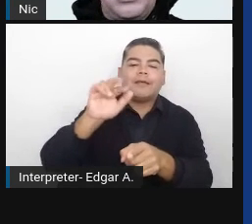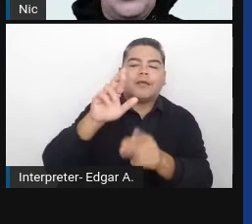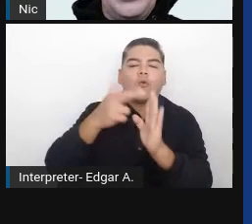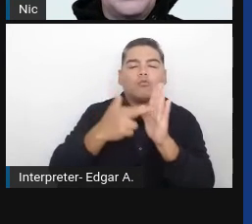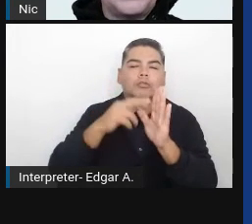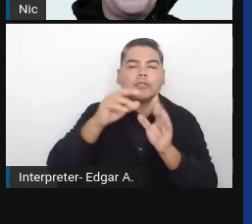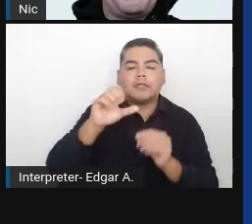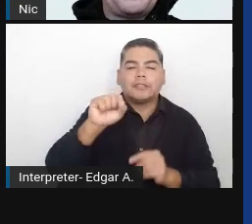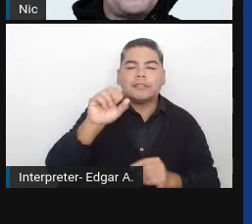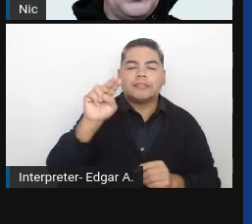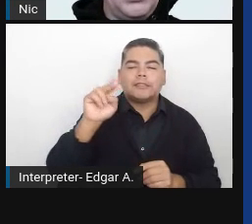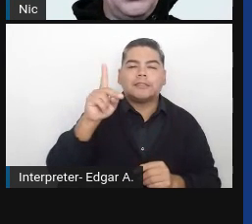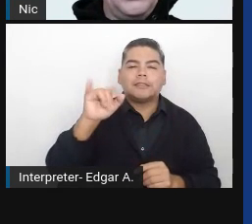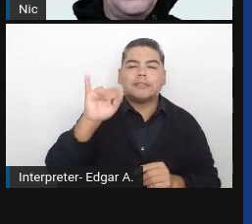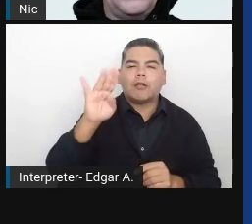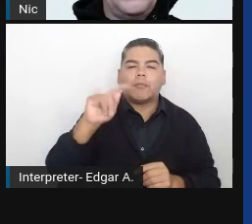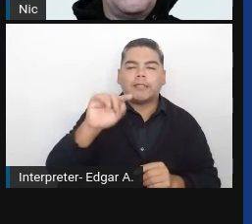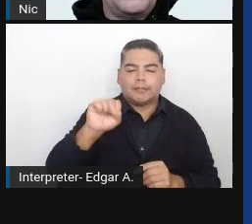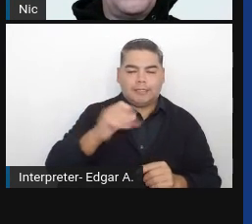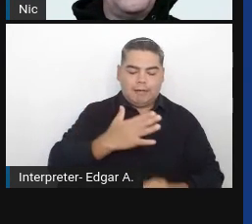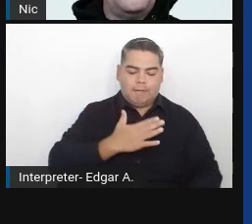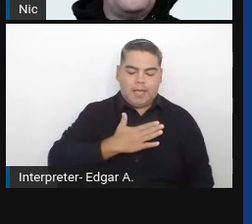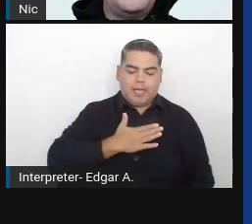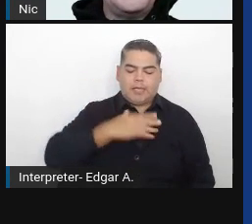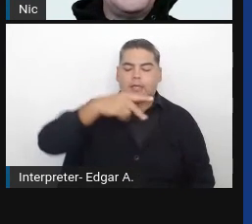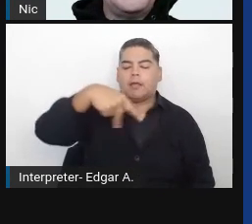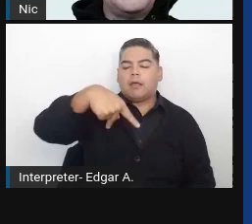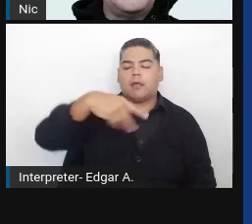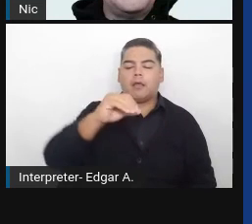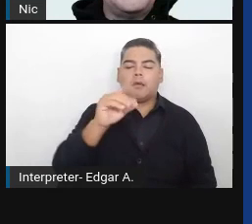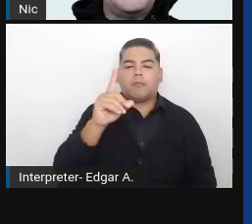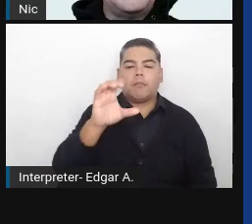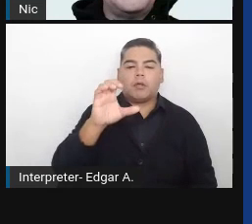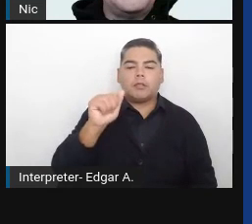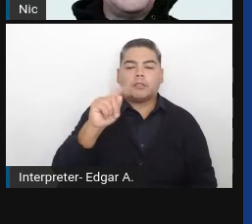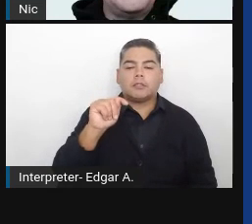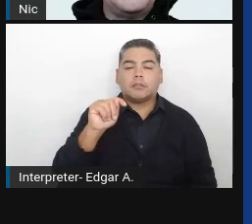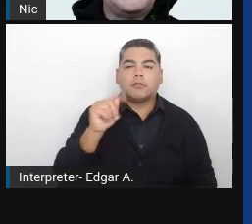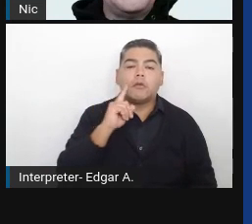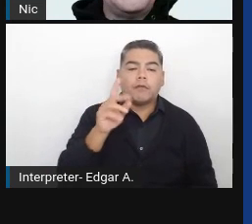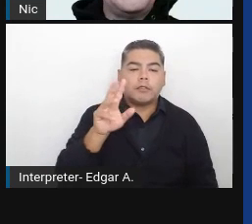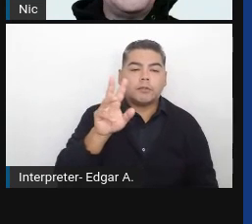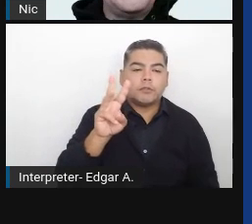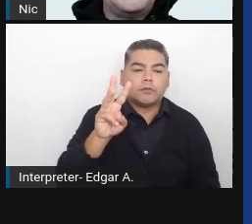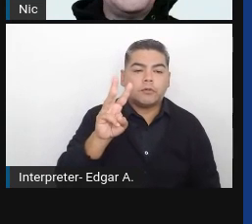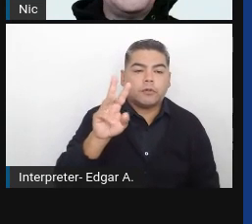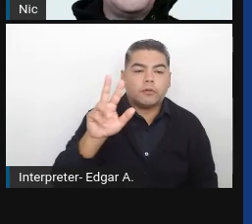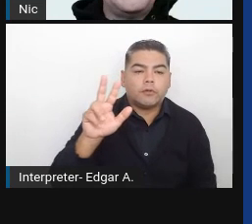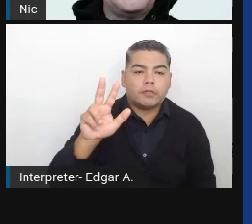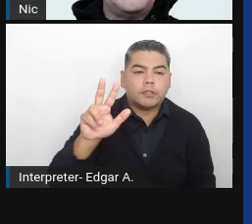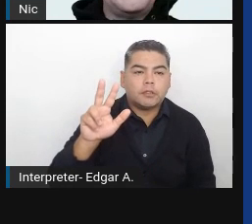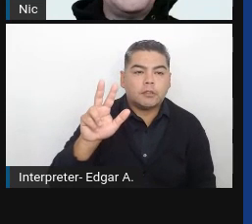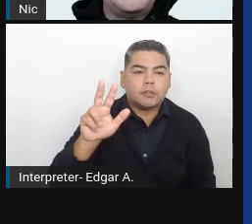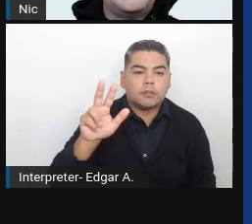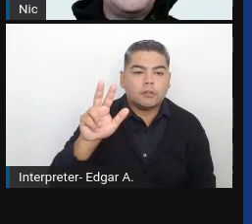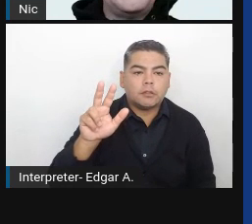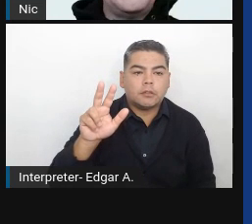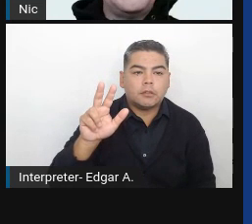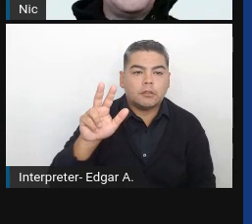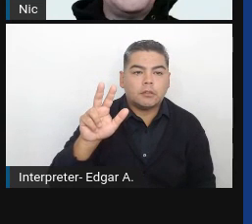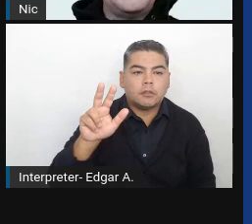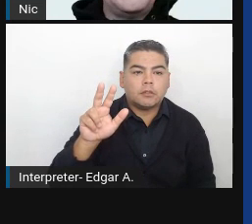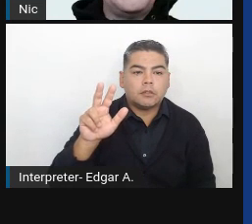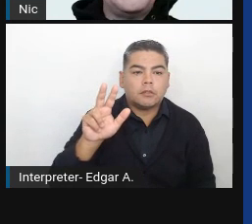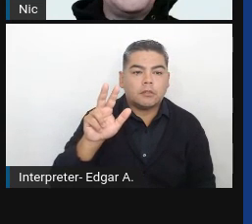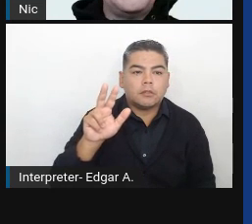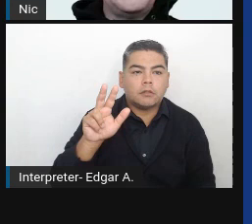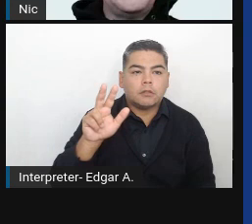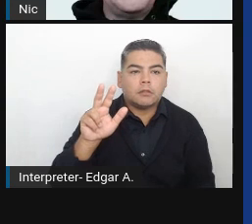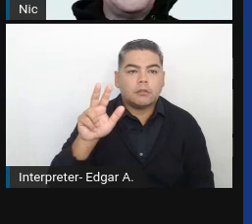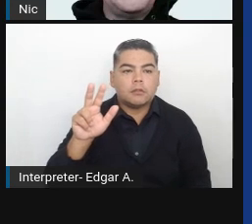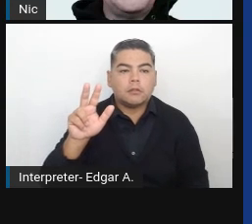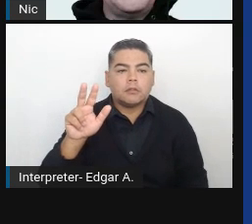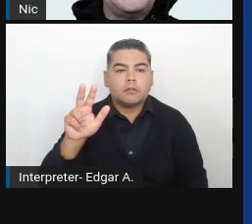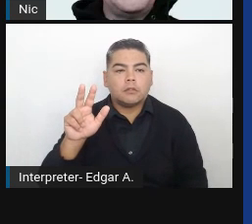There is the W3C-- [sound cut]